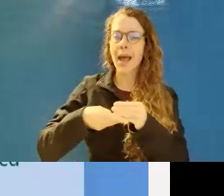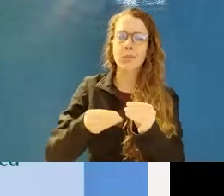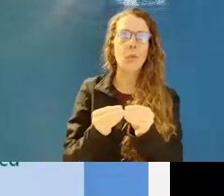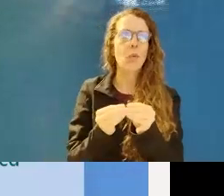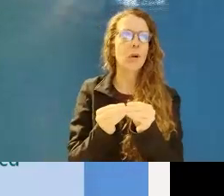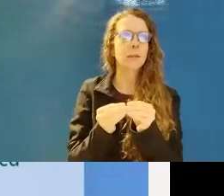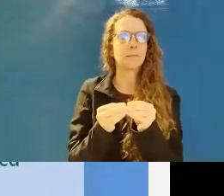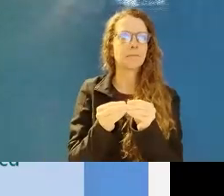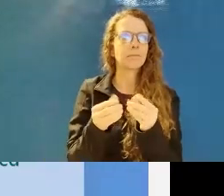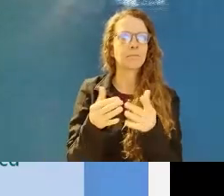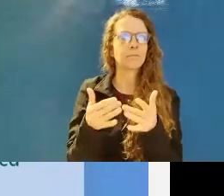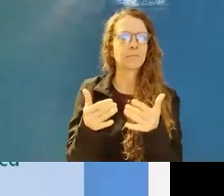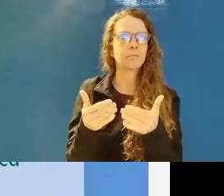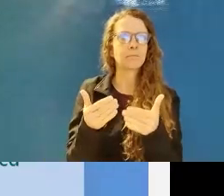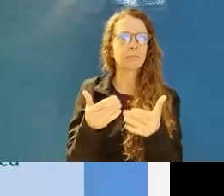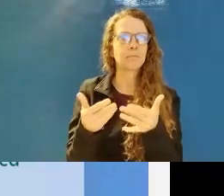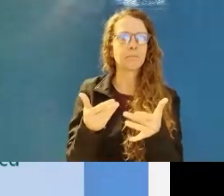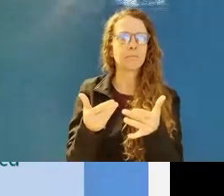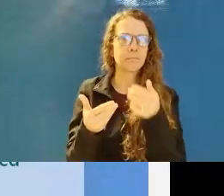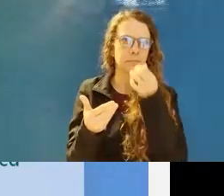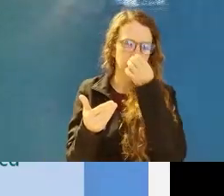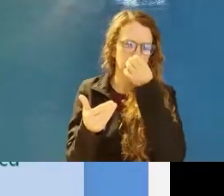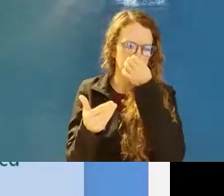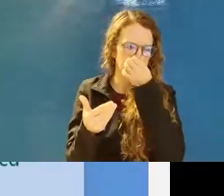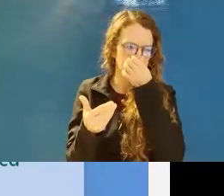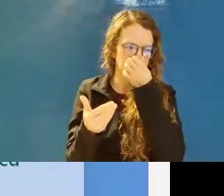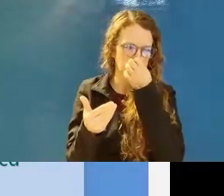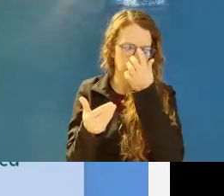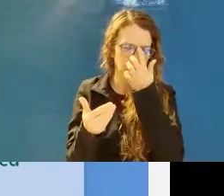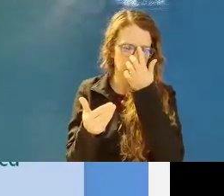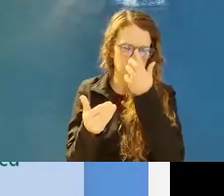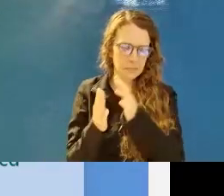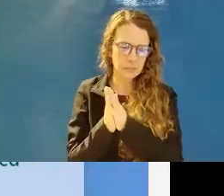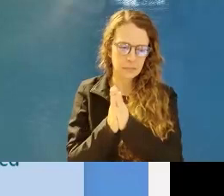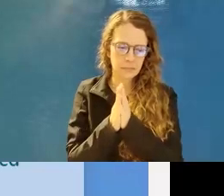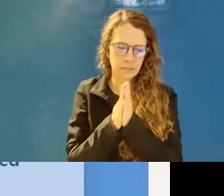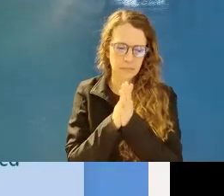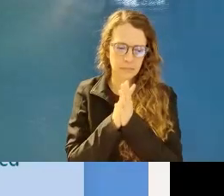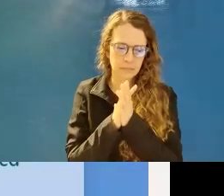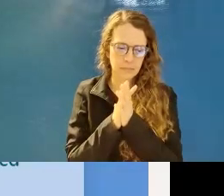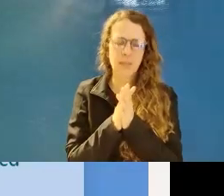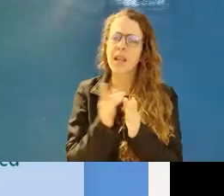almost like, you know, criticism in a way